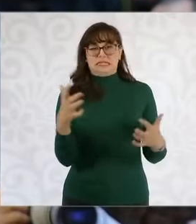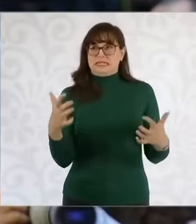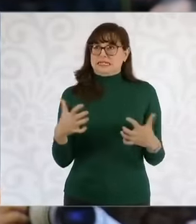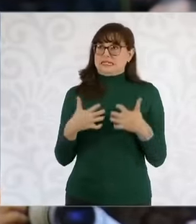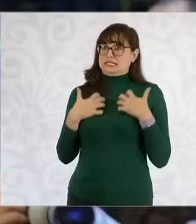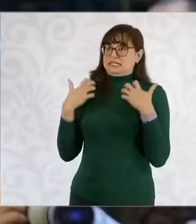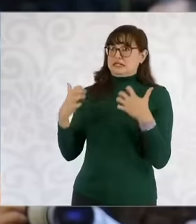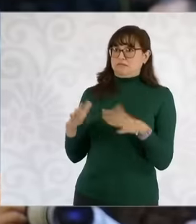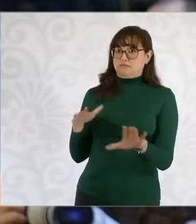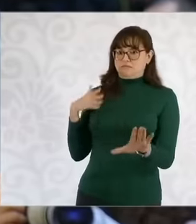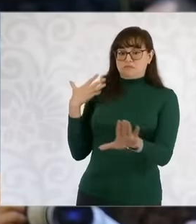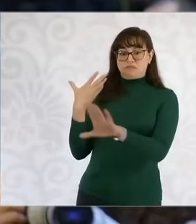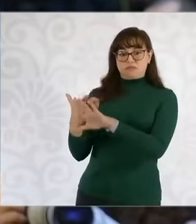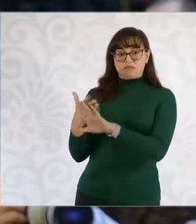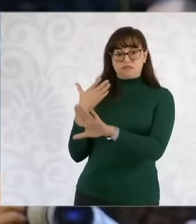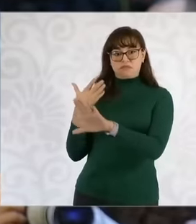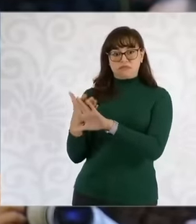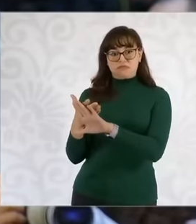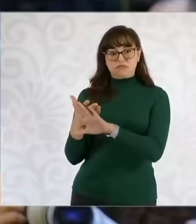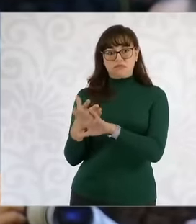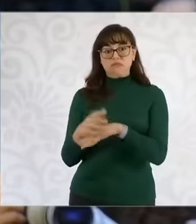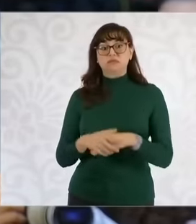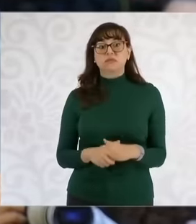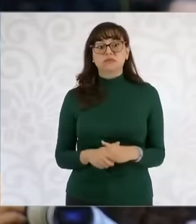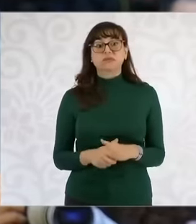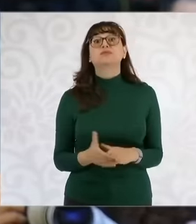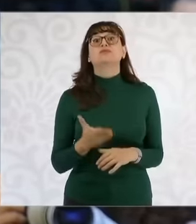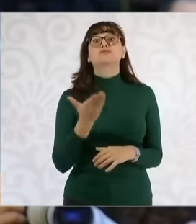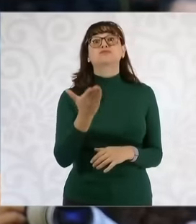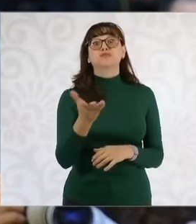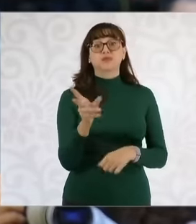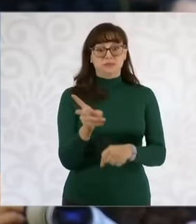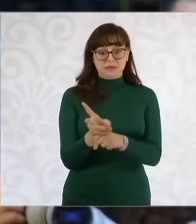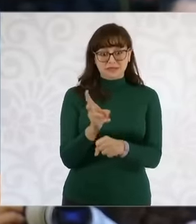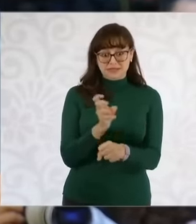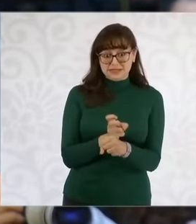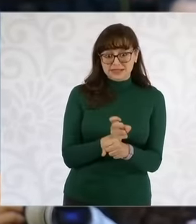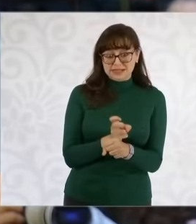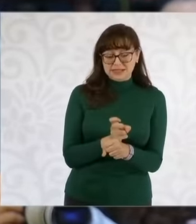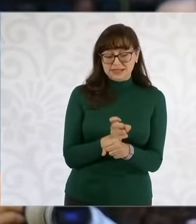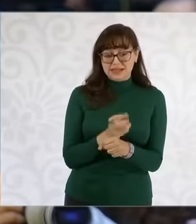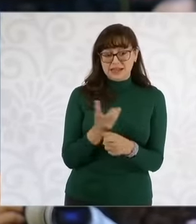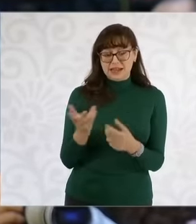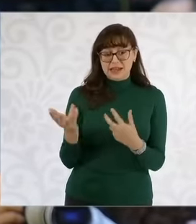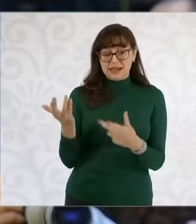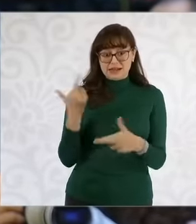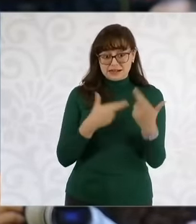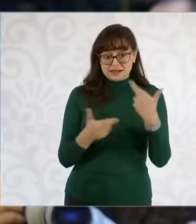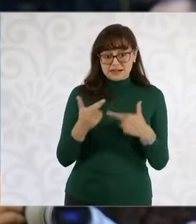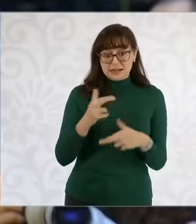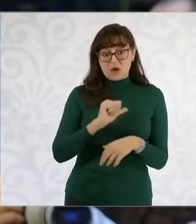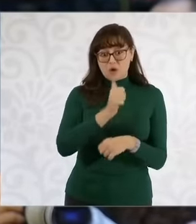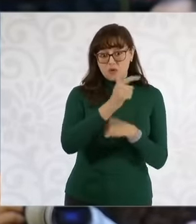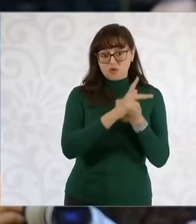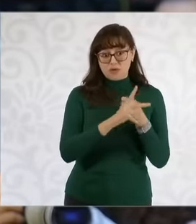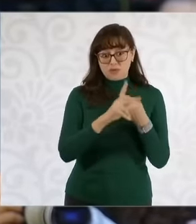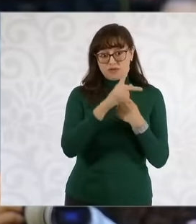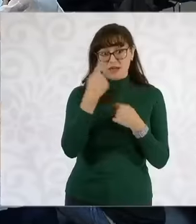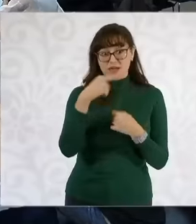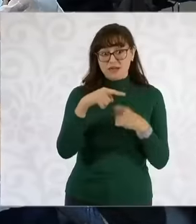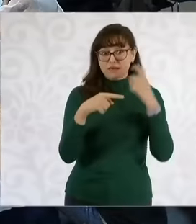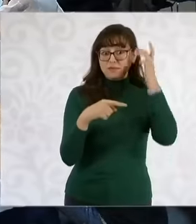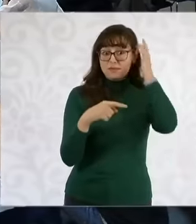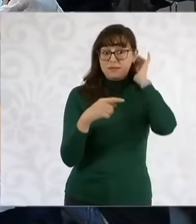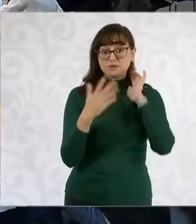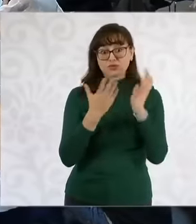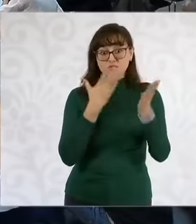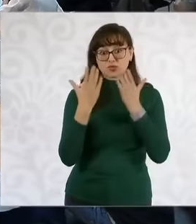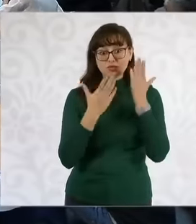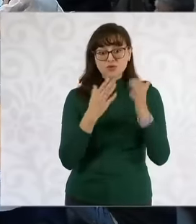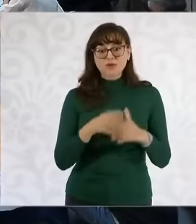his alma matter in Berkley, it would perhaps be his first trip abroad, president. Yes, good, thank you